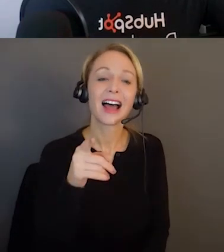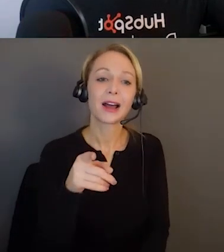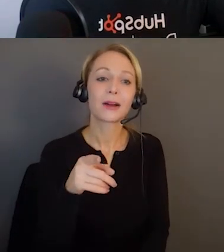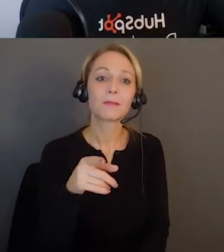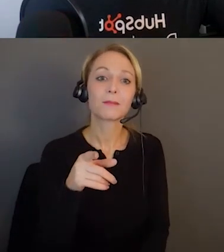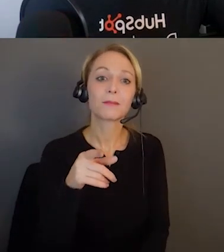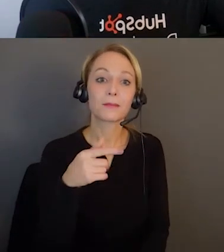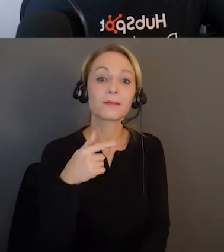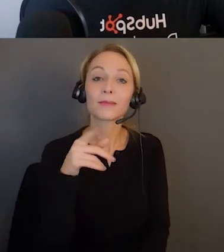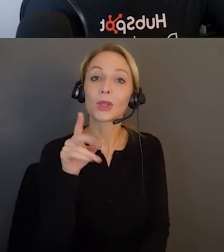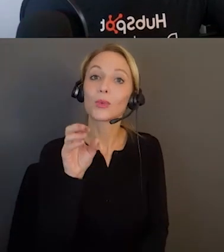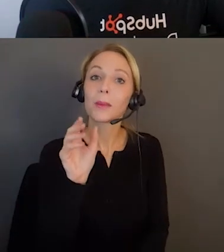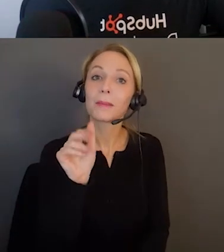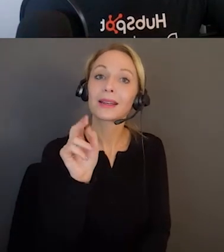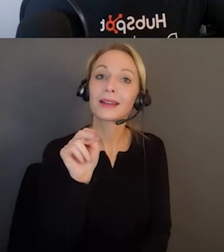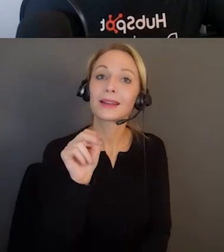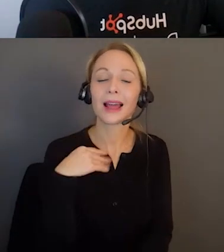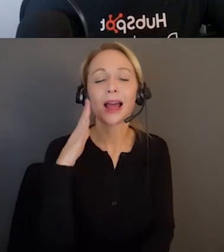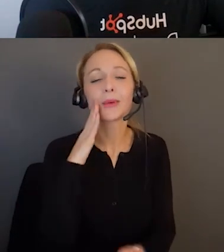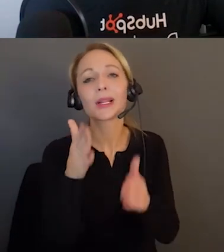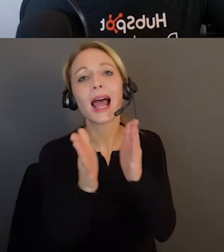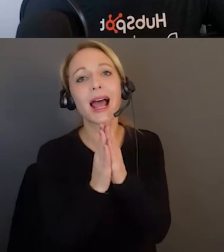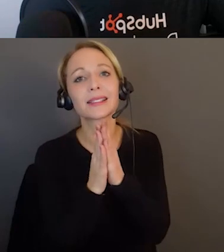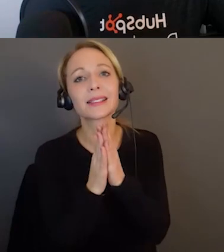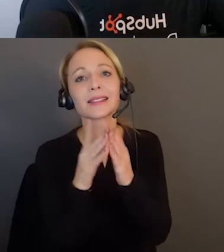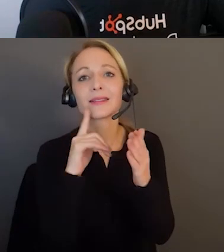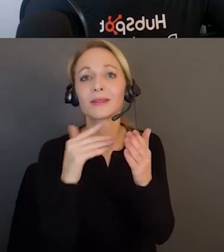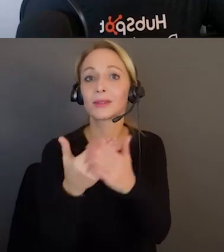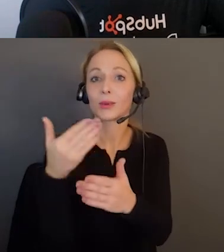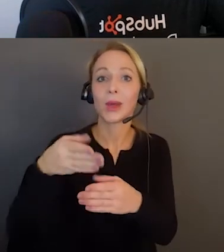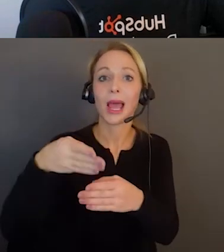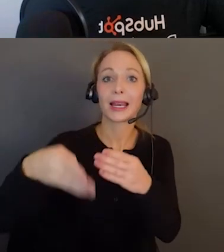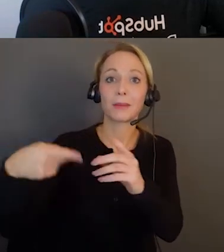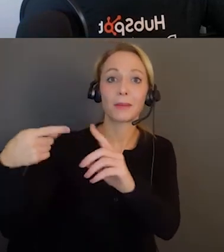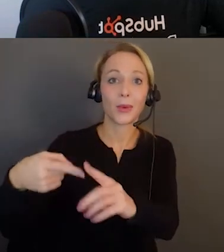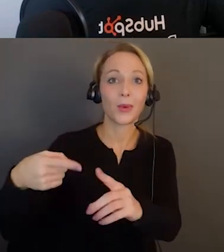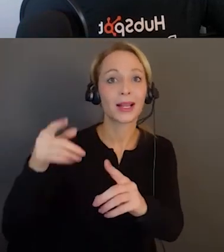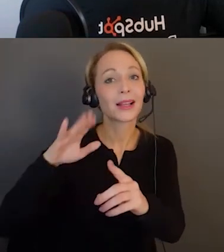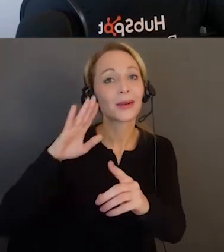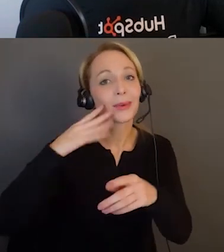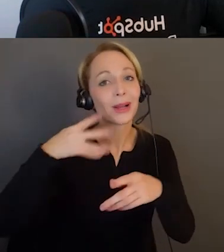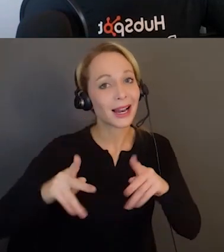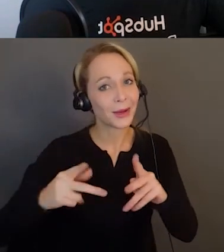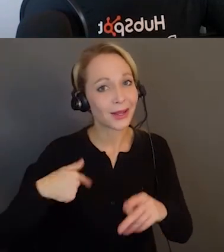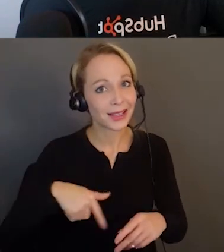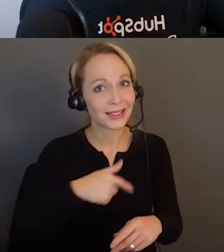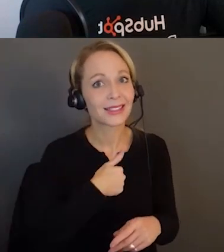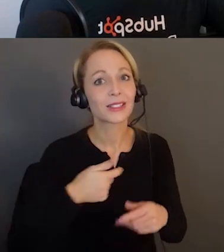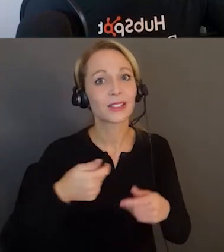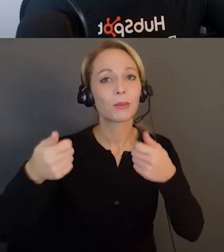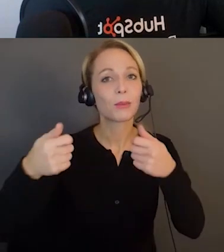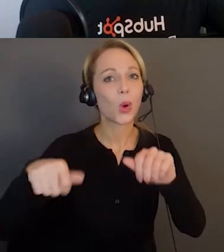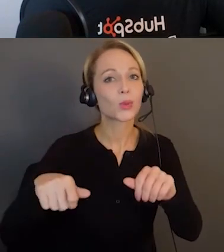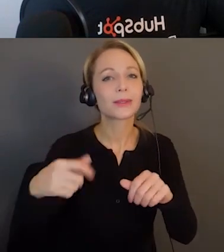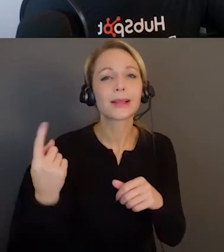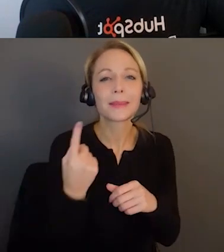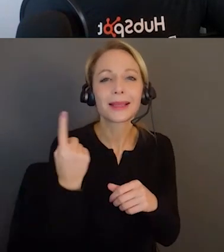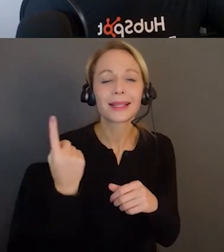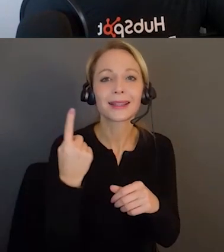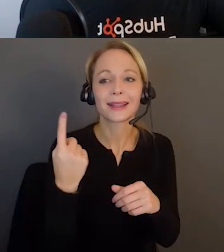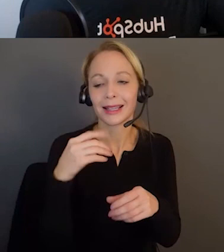I WOULD ASK FROM YOU END POINT WHICH ALLOWS US TO